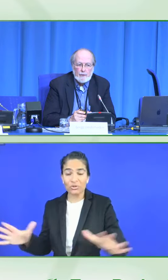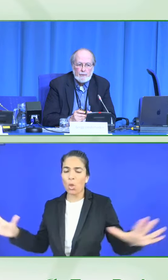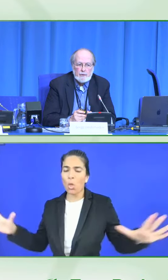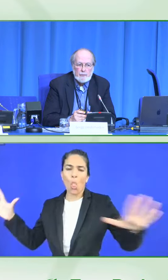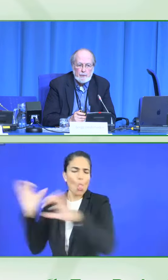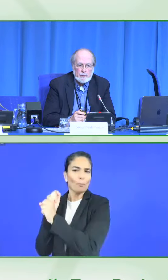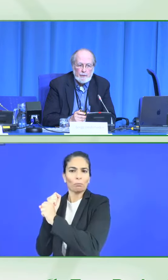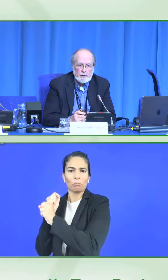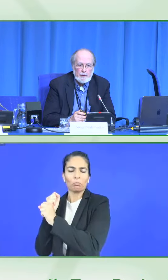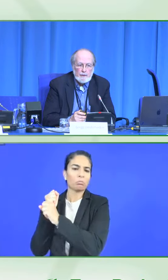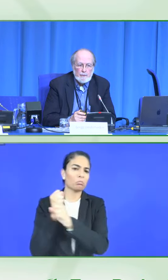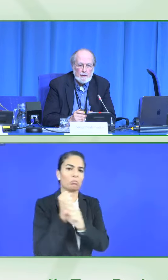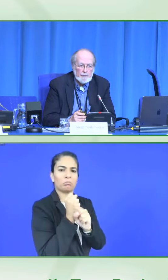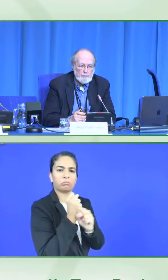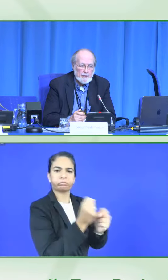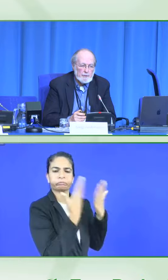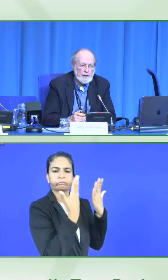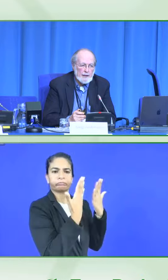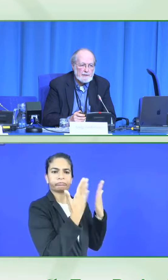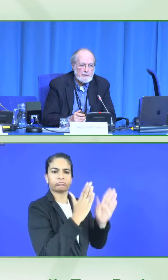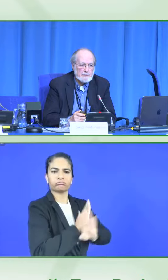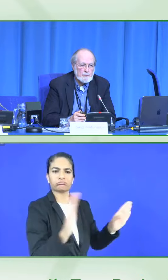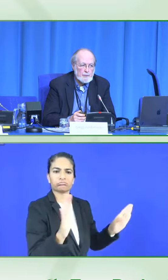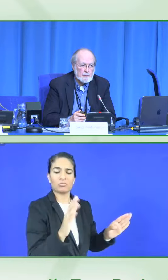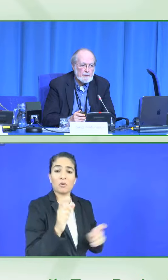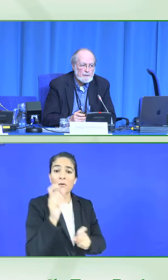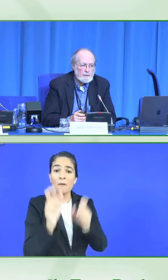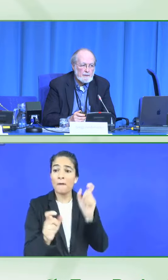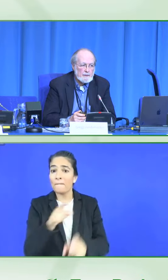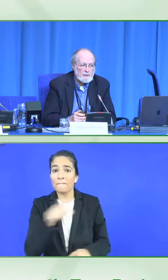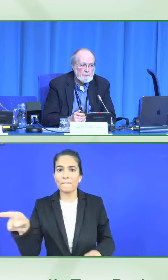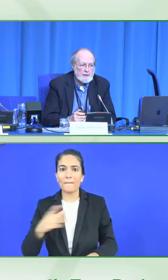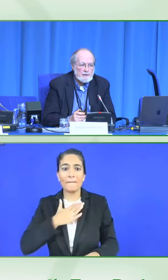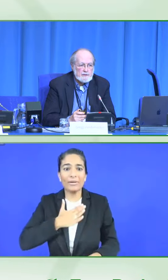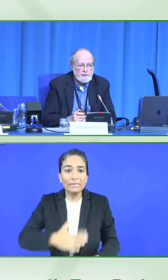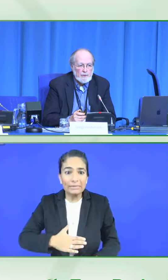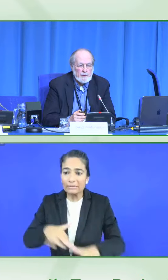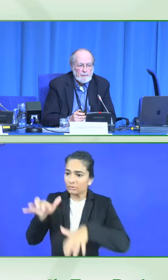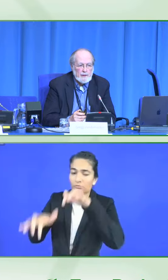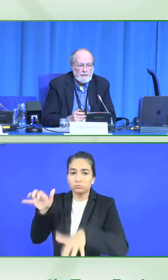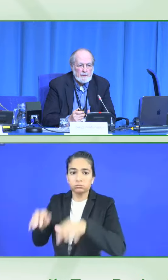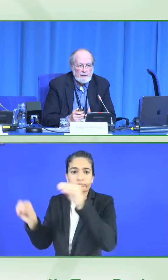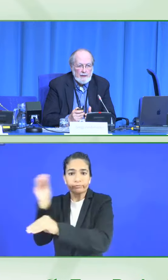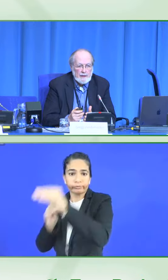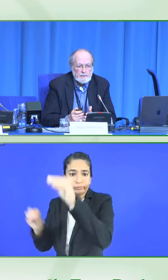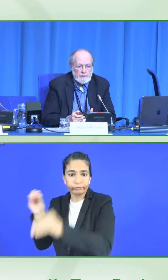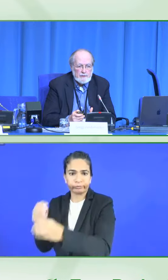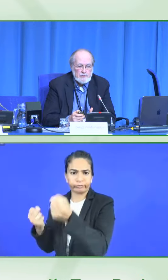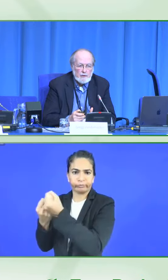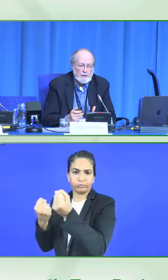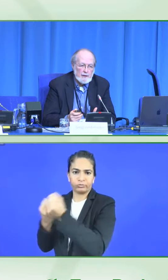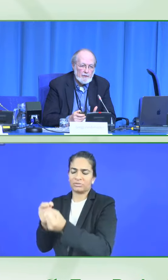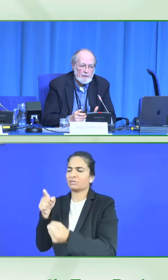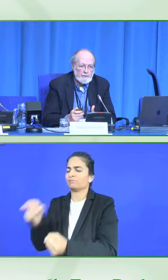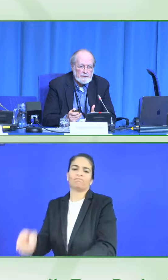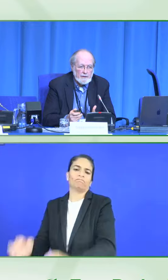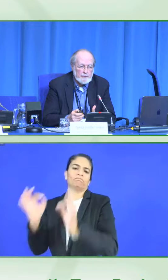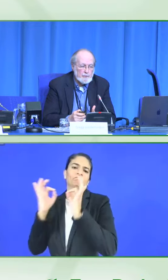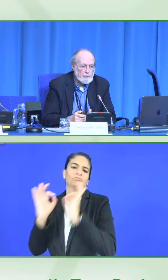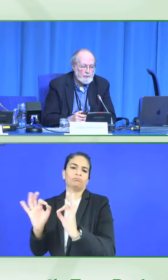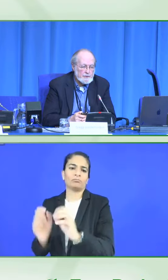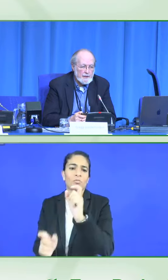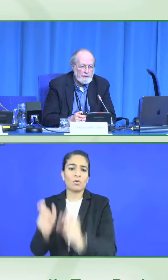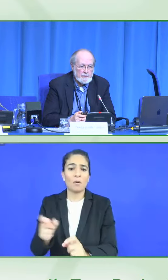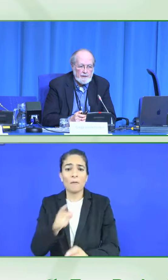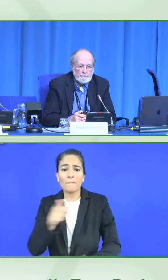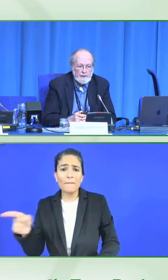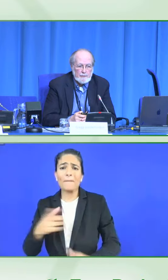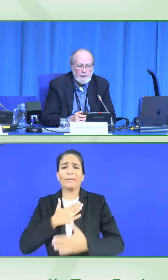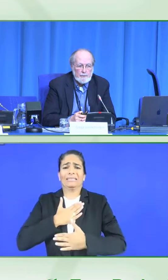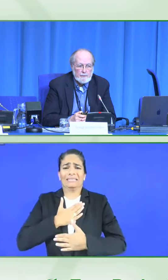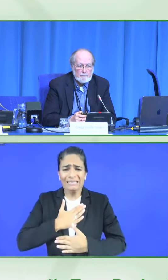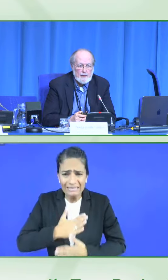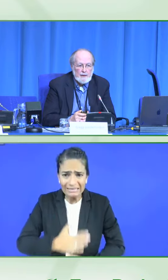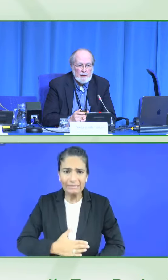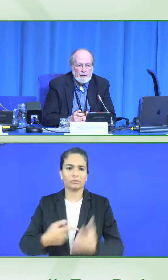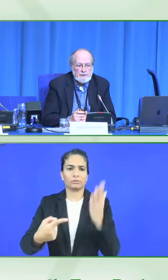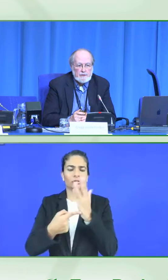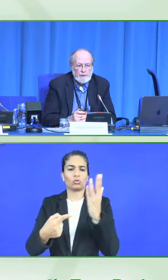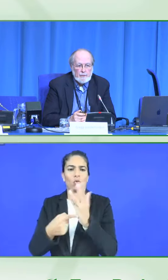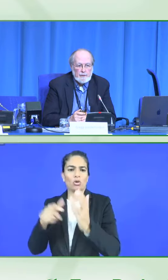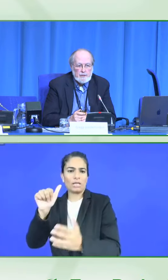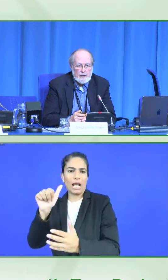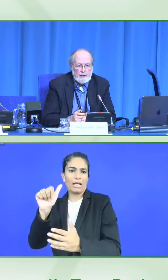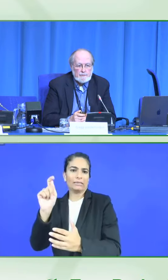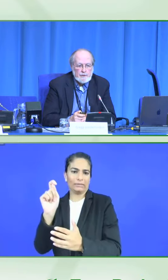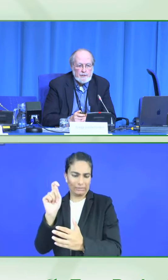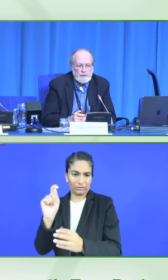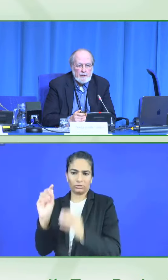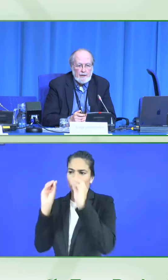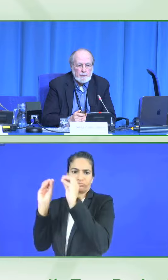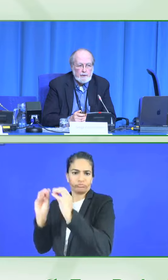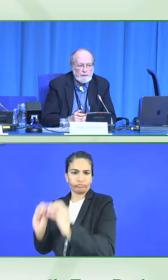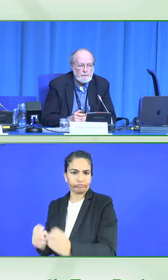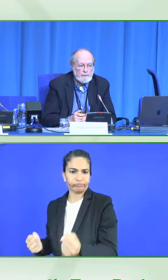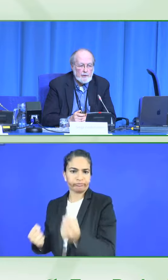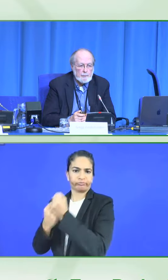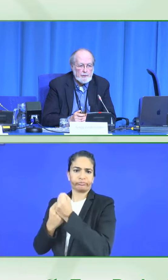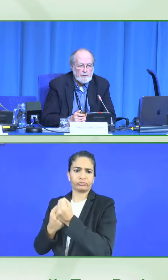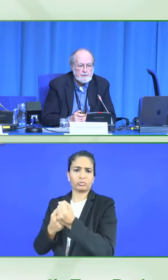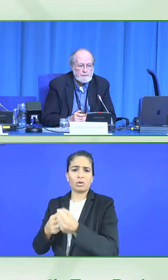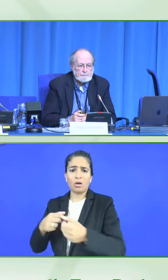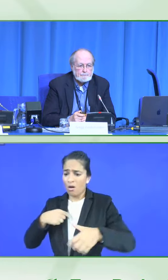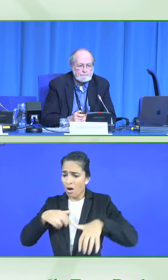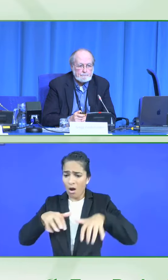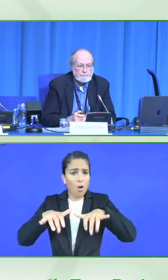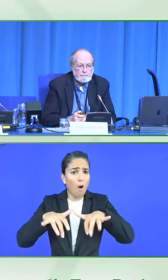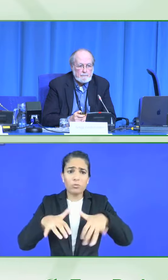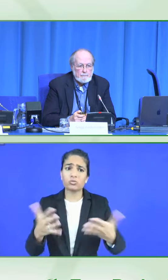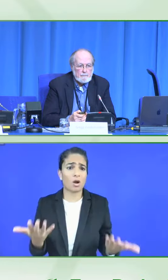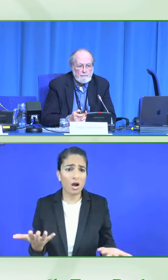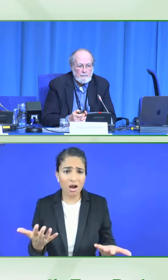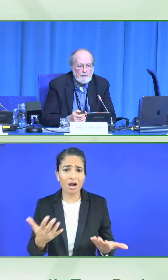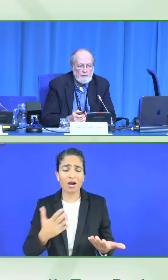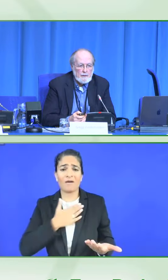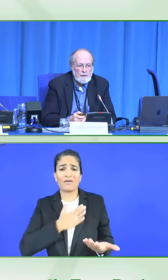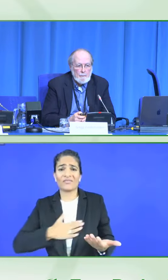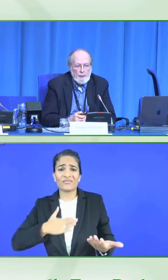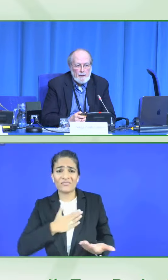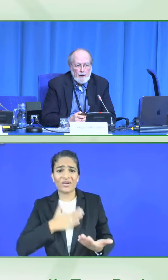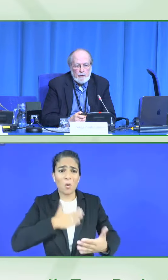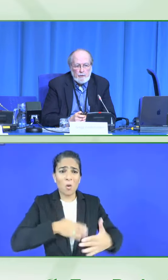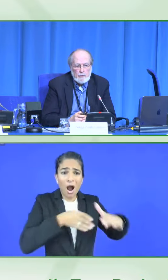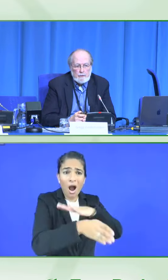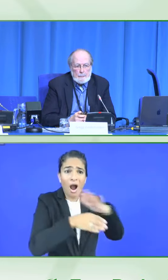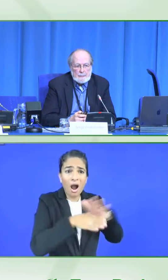They are too hard to find and an amazing number of people are afraid to go into the control